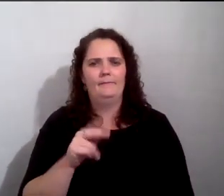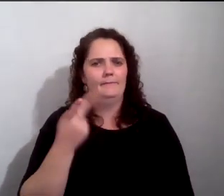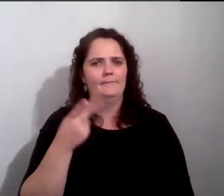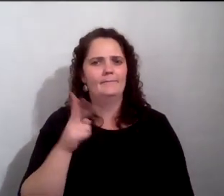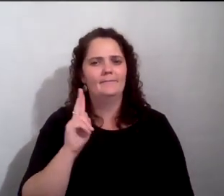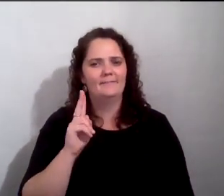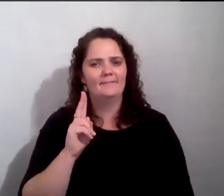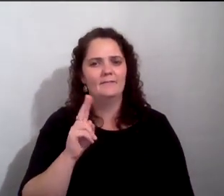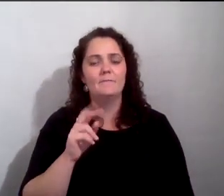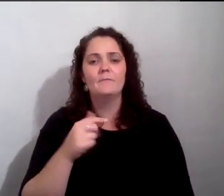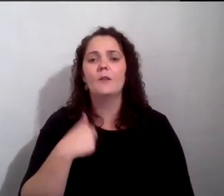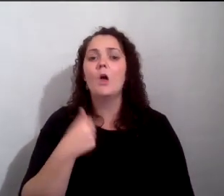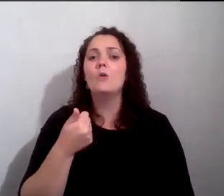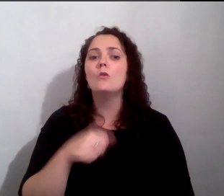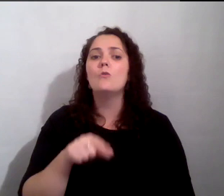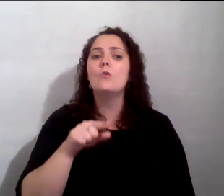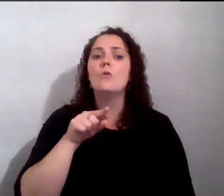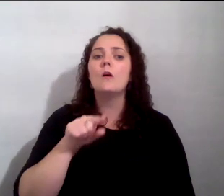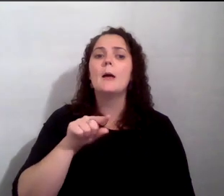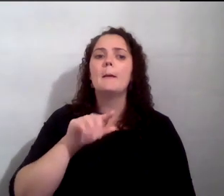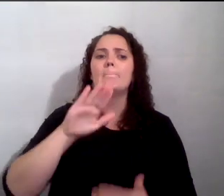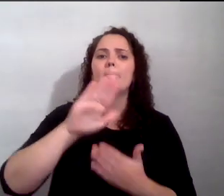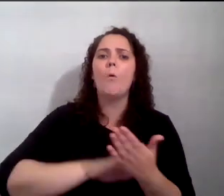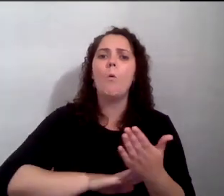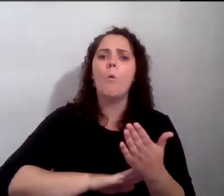that's not working. One of the reasons I work on board is so that you can scrape